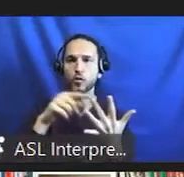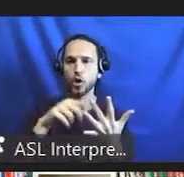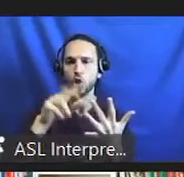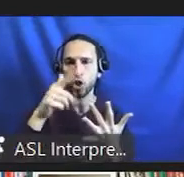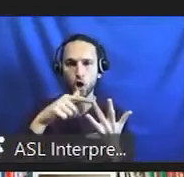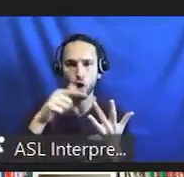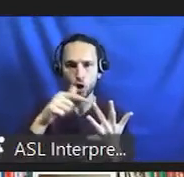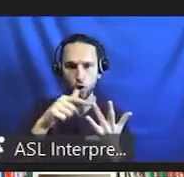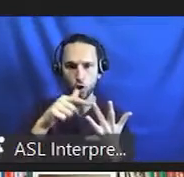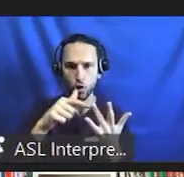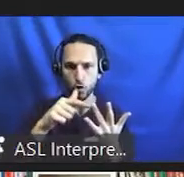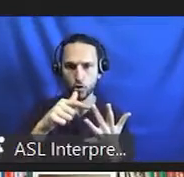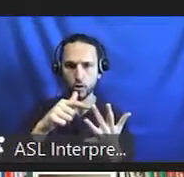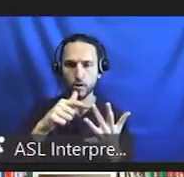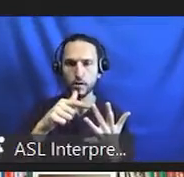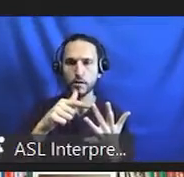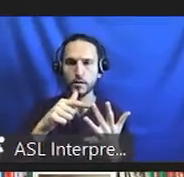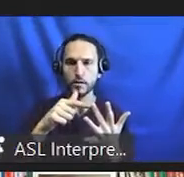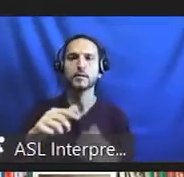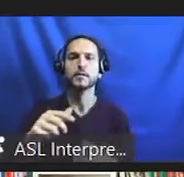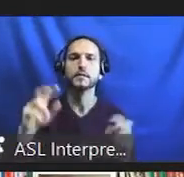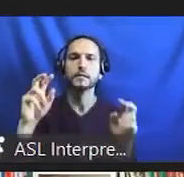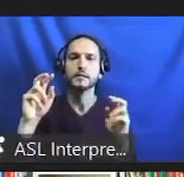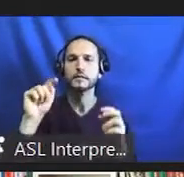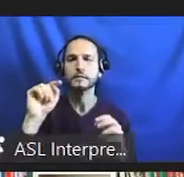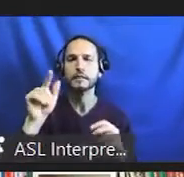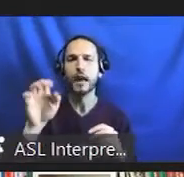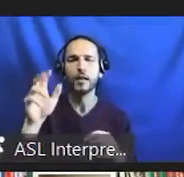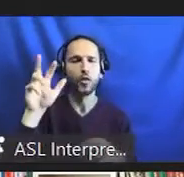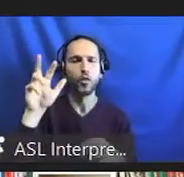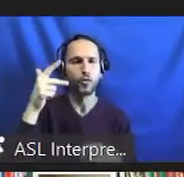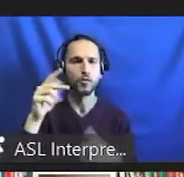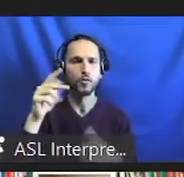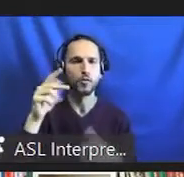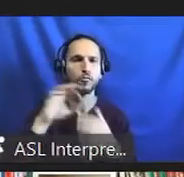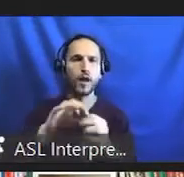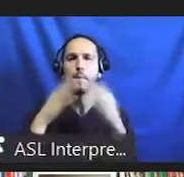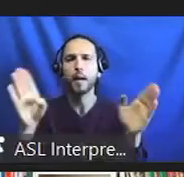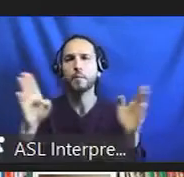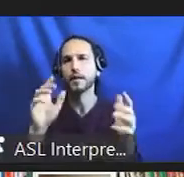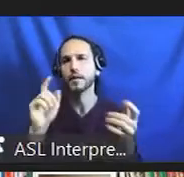center screen right there, Title III, Public Accommodations.